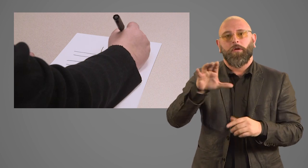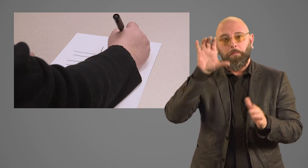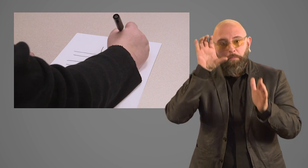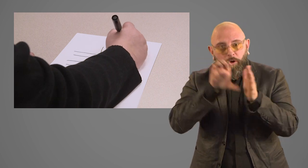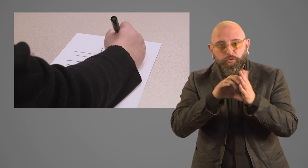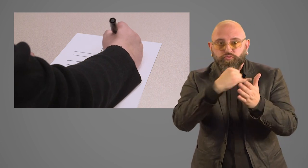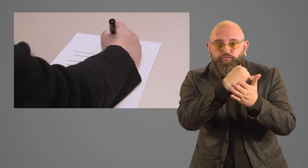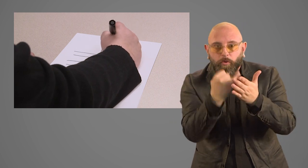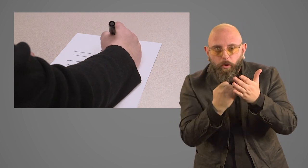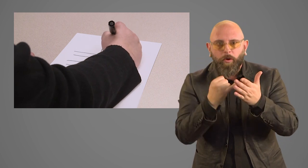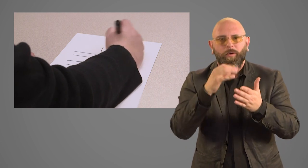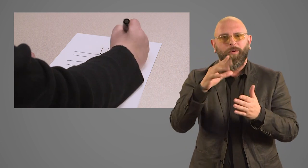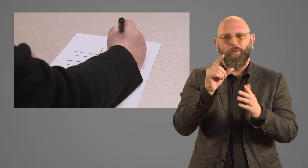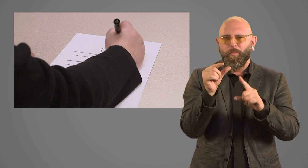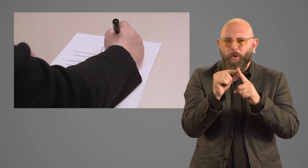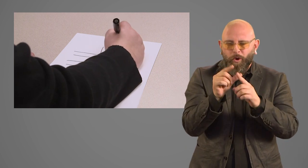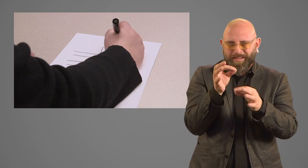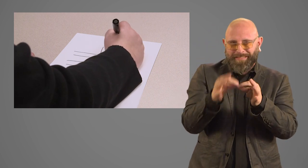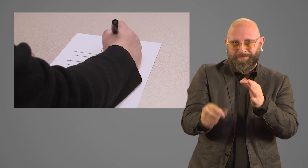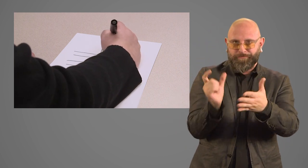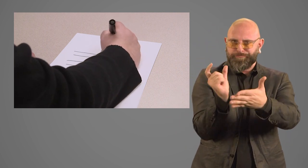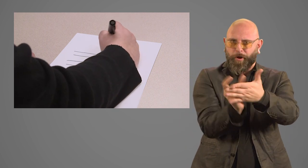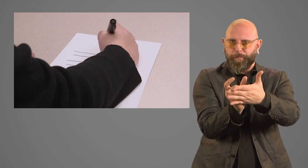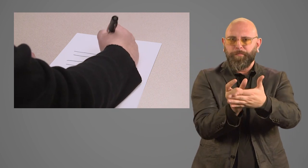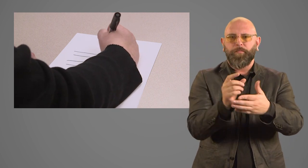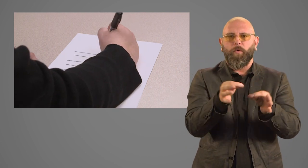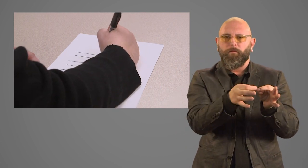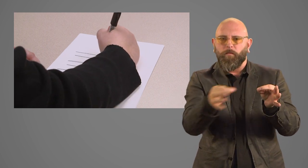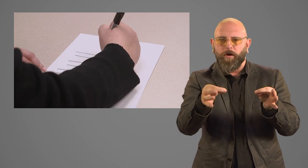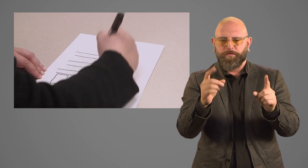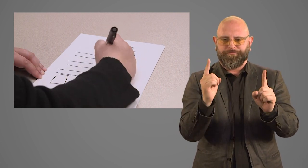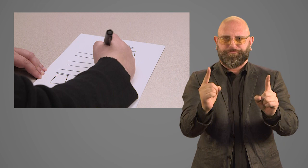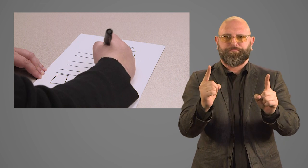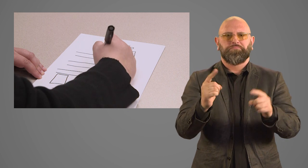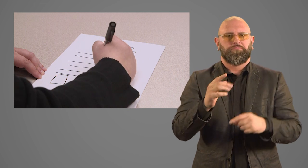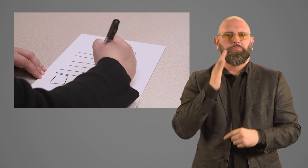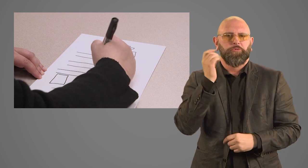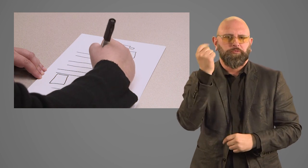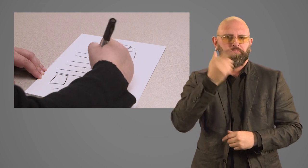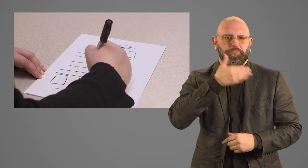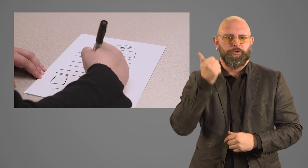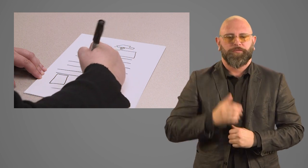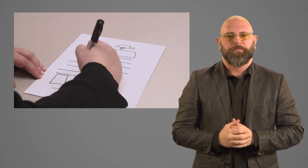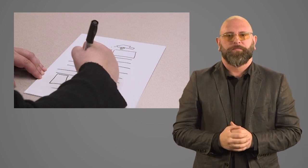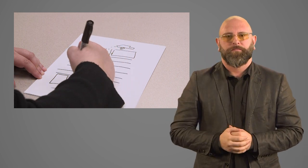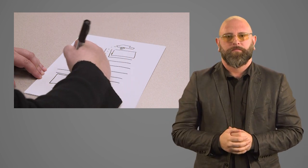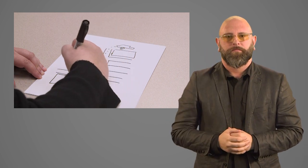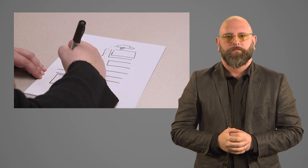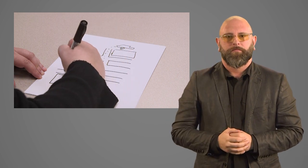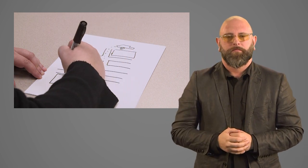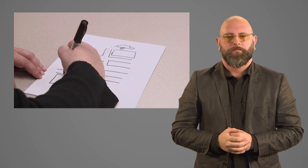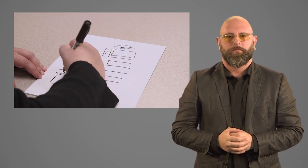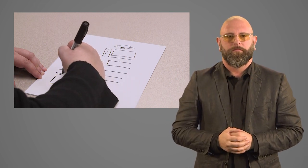Get to the point. Use diagrams and simple words and phrases.